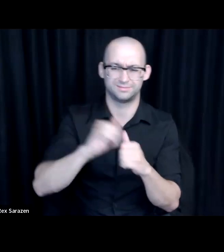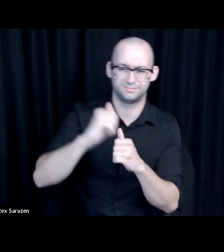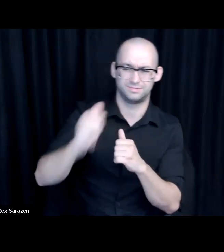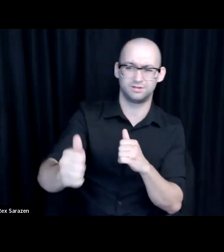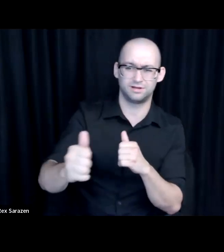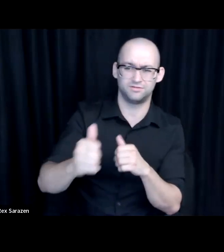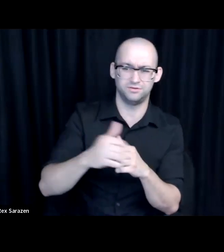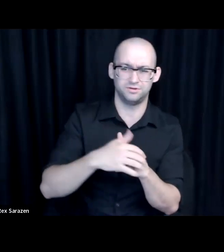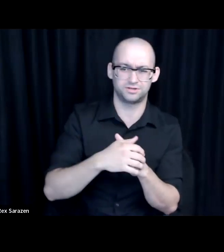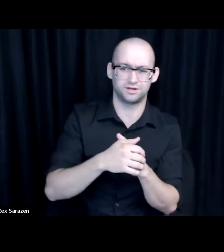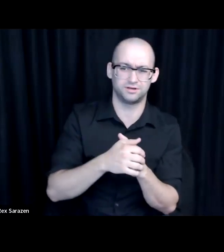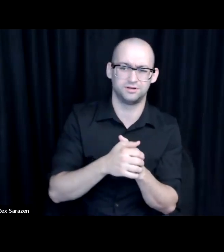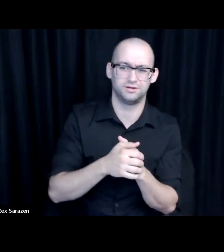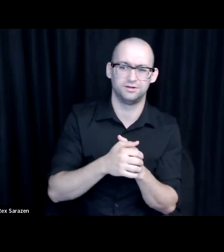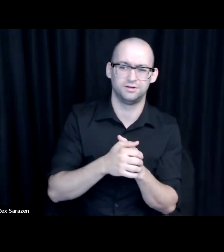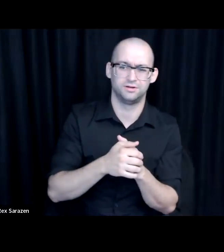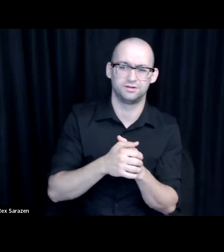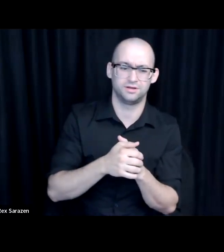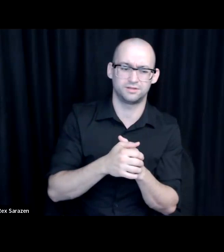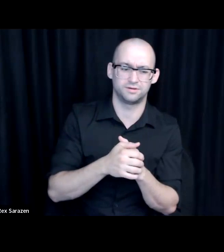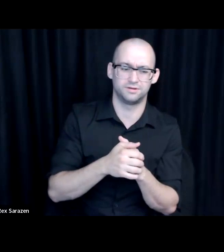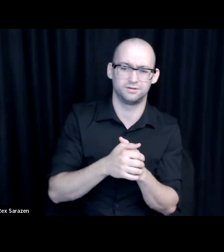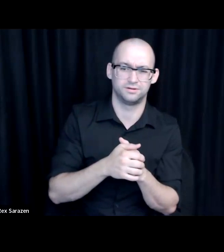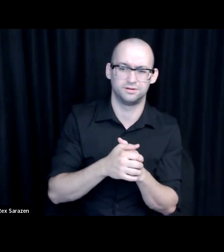to reservation. Reservation, you know, is almost synonymous with that.